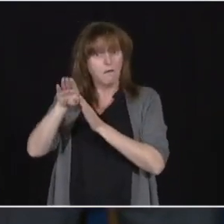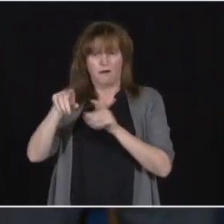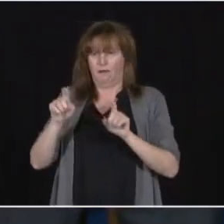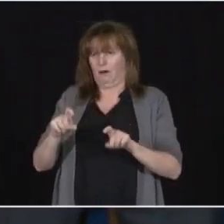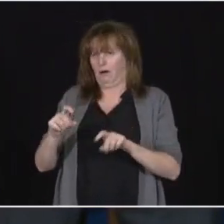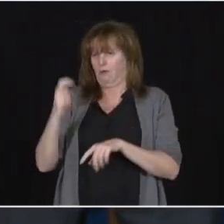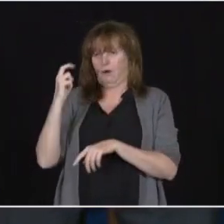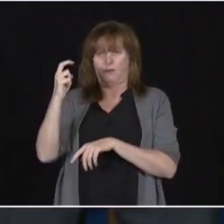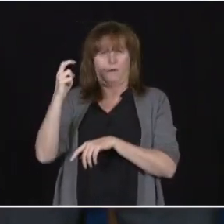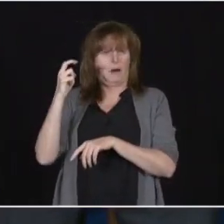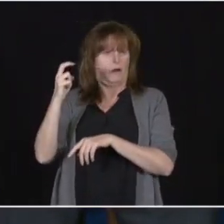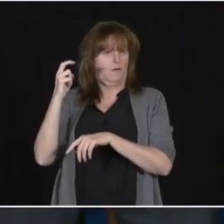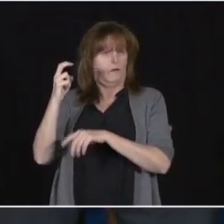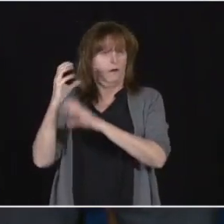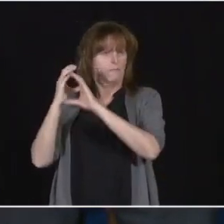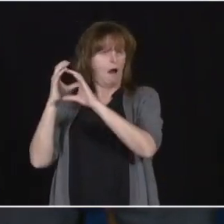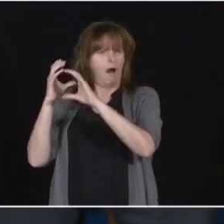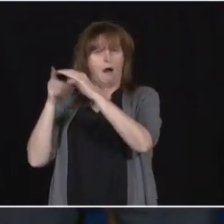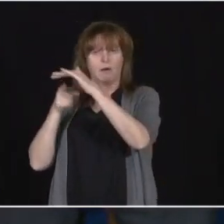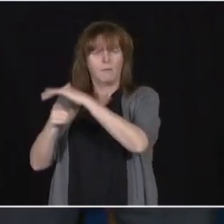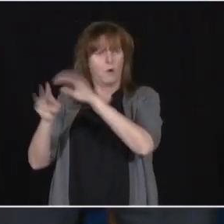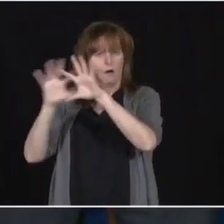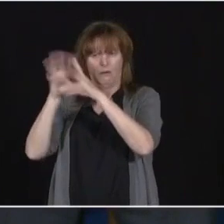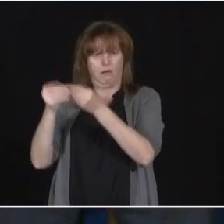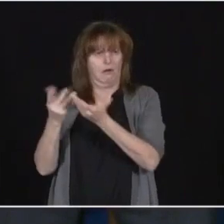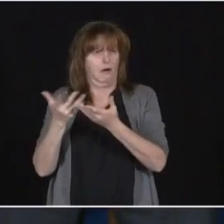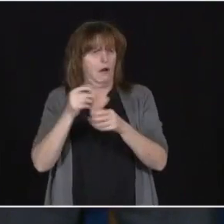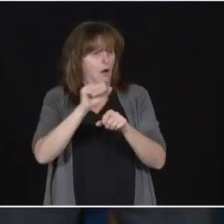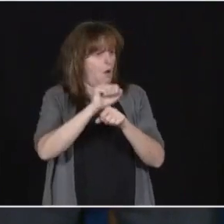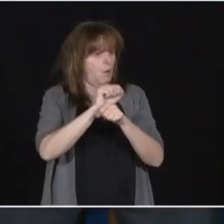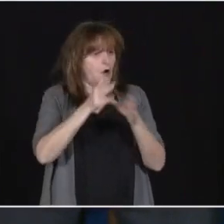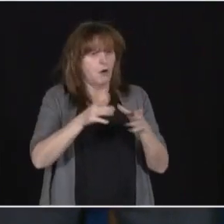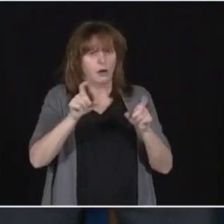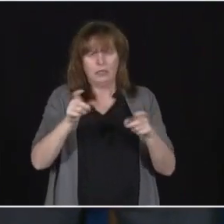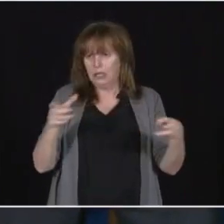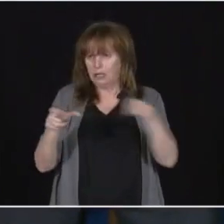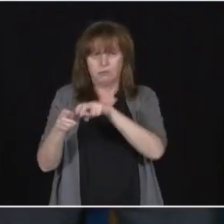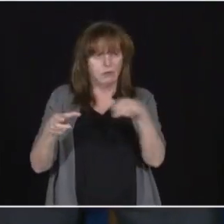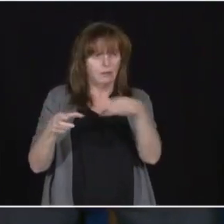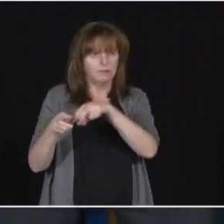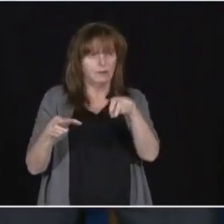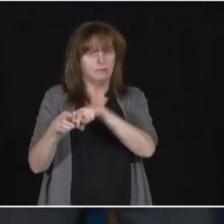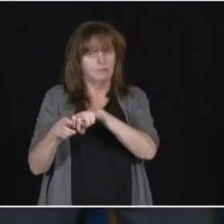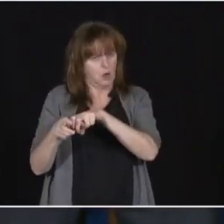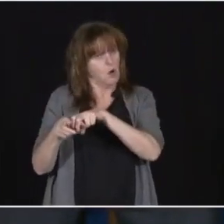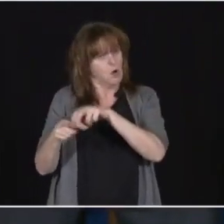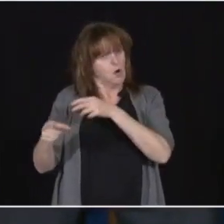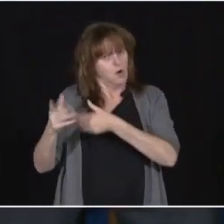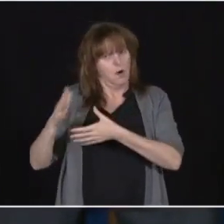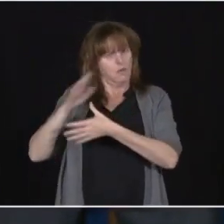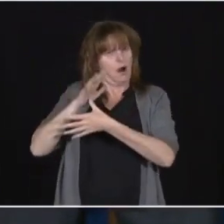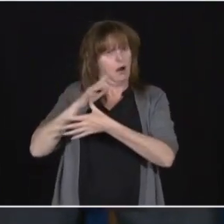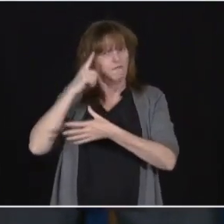for our government. On the advice of Ontario's chief Medical Officer of Health, we are recommending